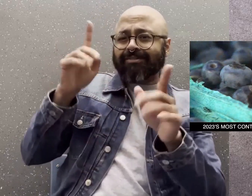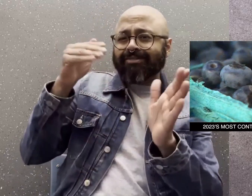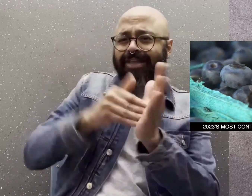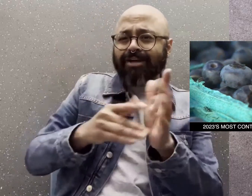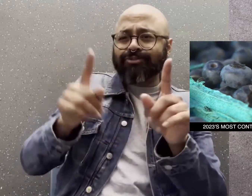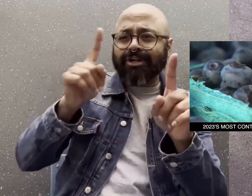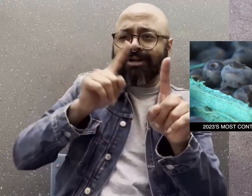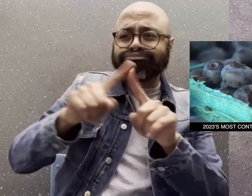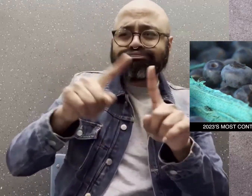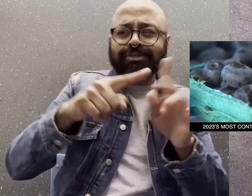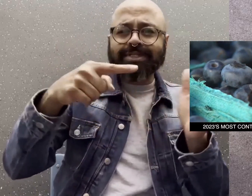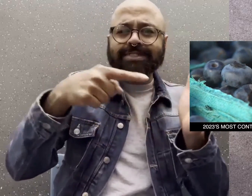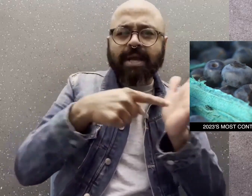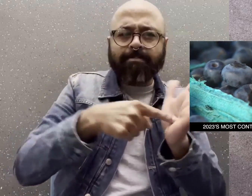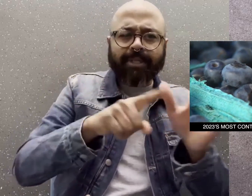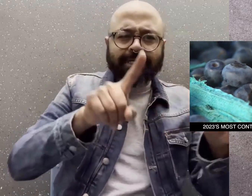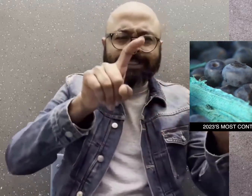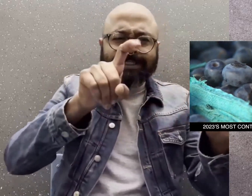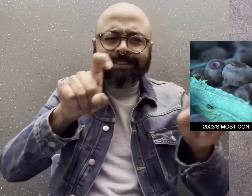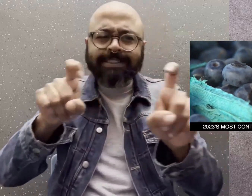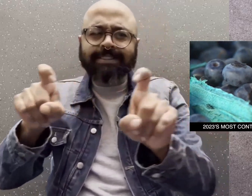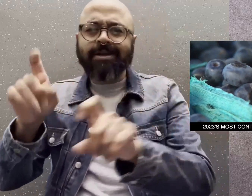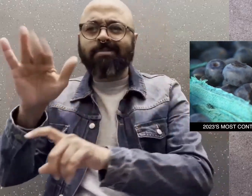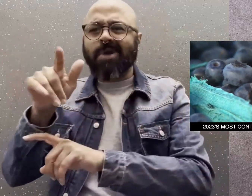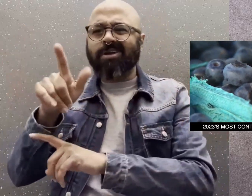tested by the Department of Agriculture.